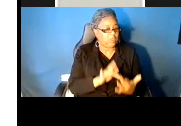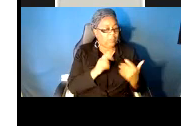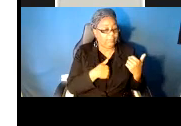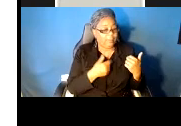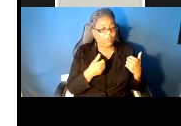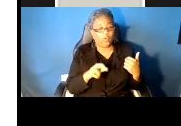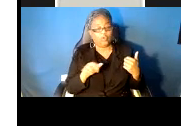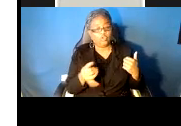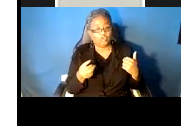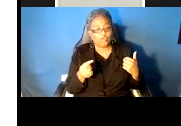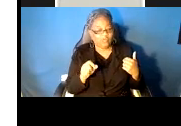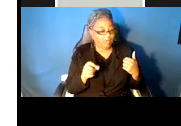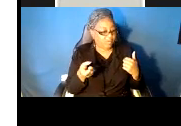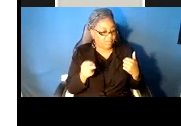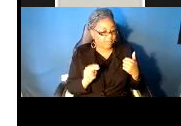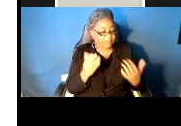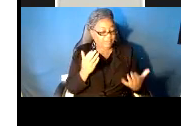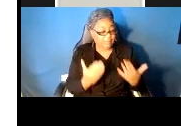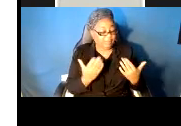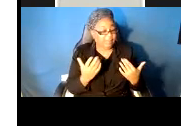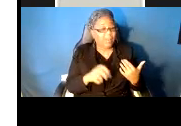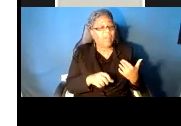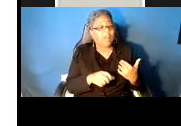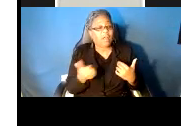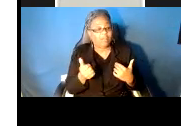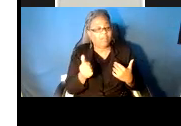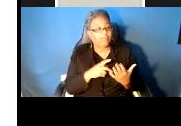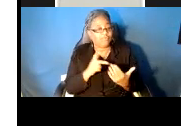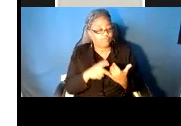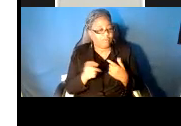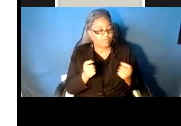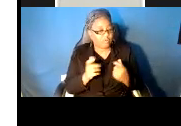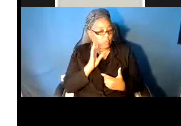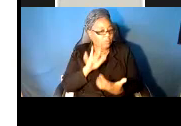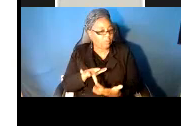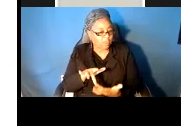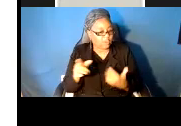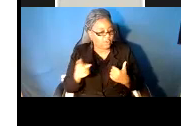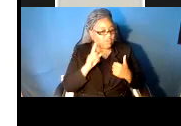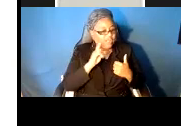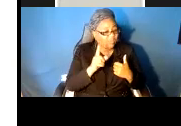from any program director or someone else on staff. If you have a more extensive question or need help